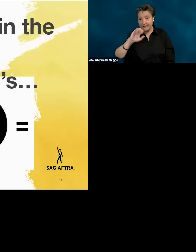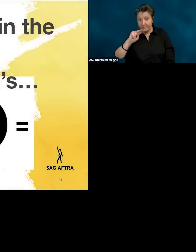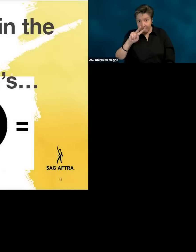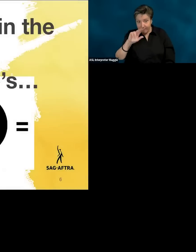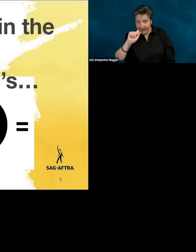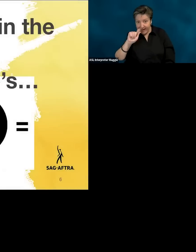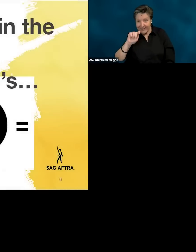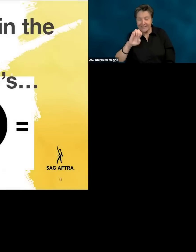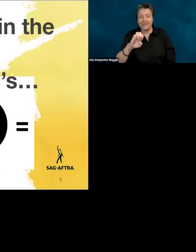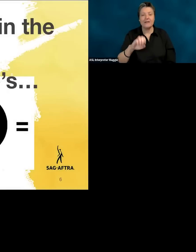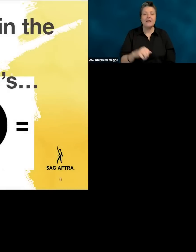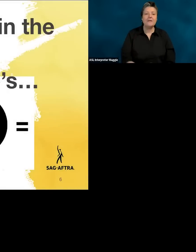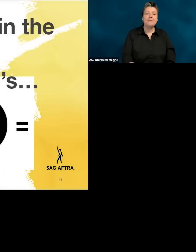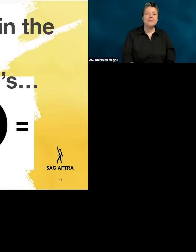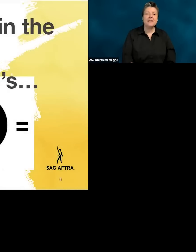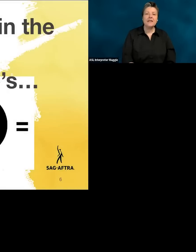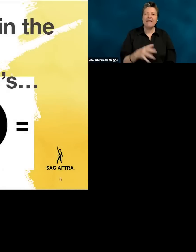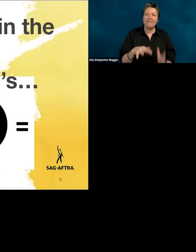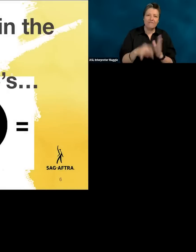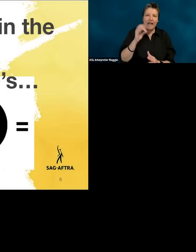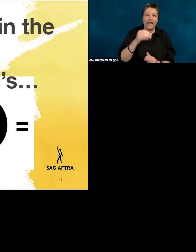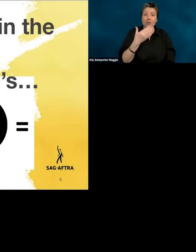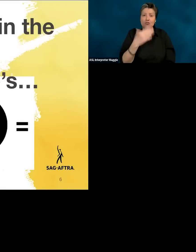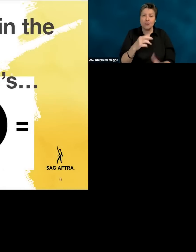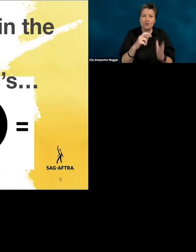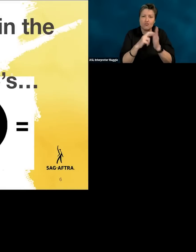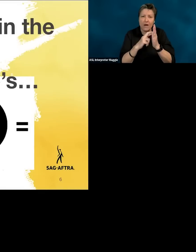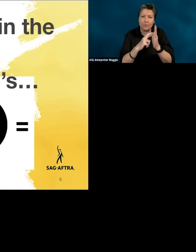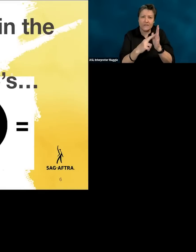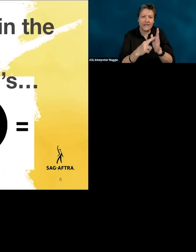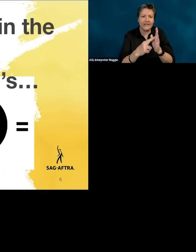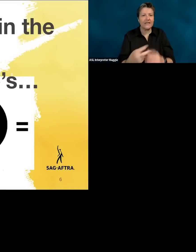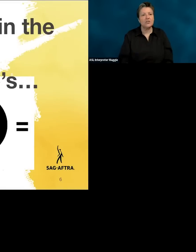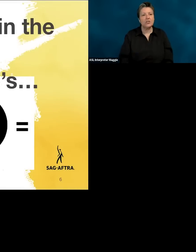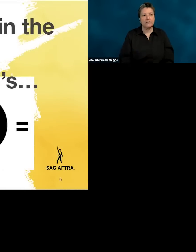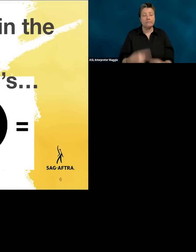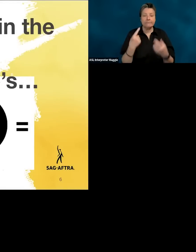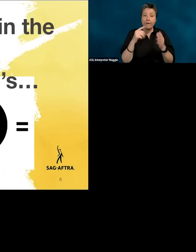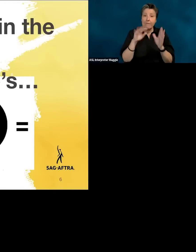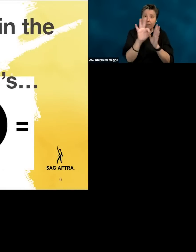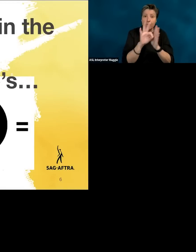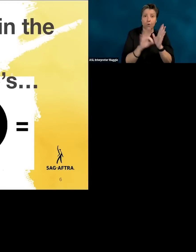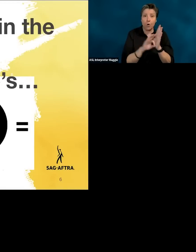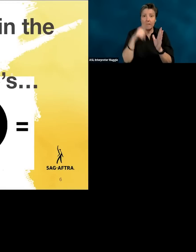So here's the simple formula for success in the business, it's as simple as the ABCs,